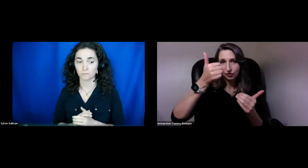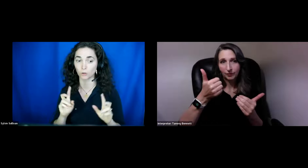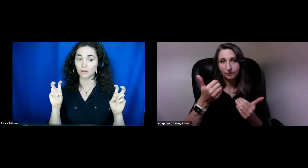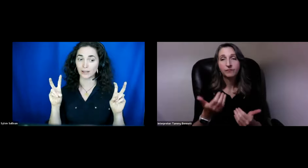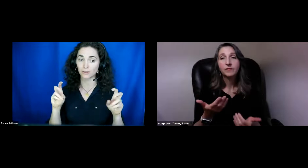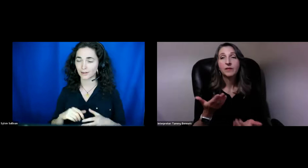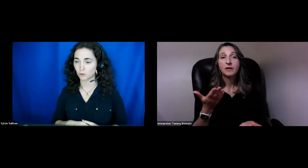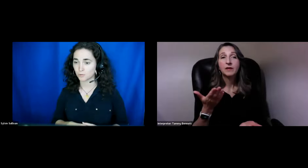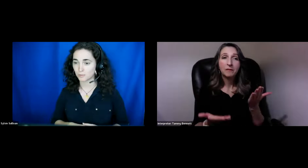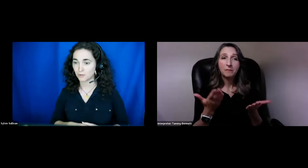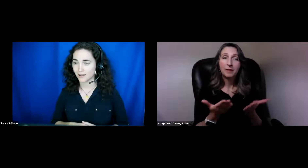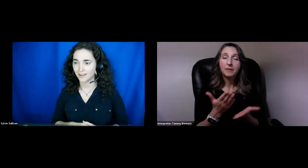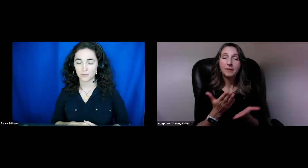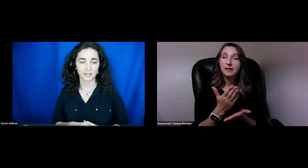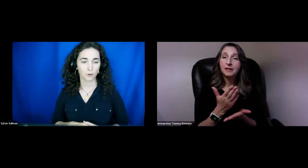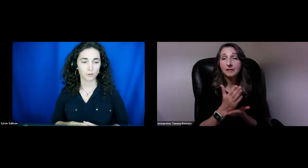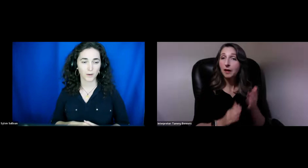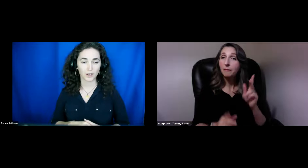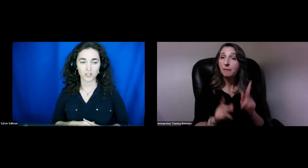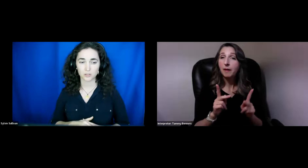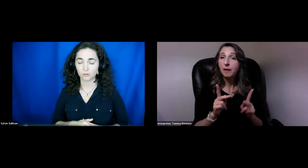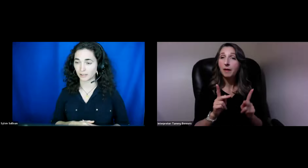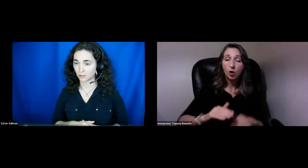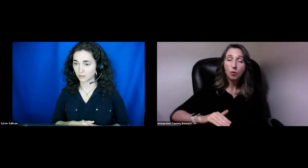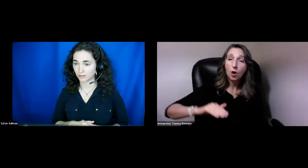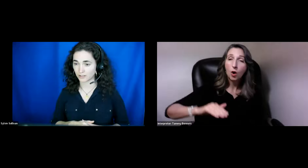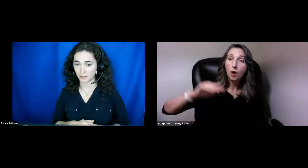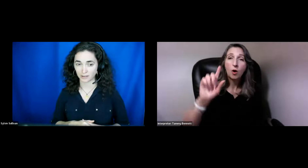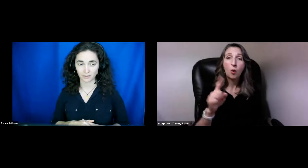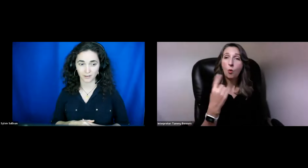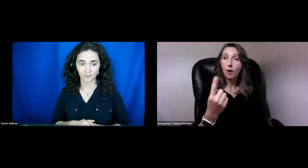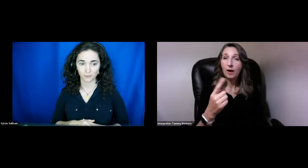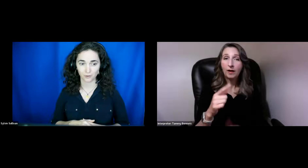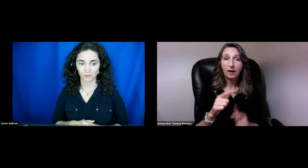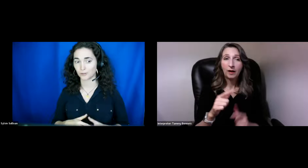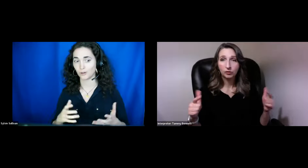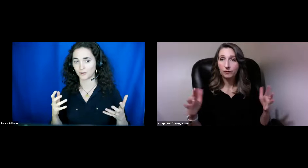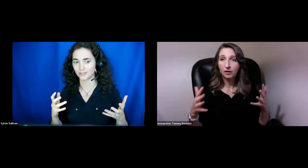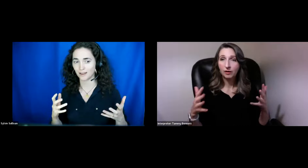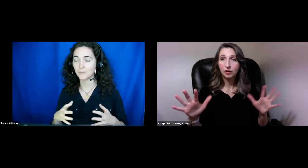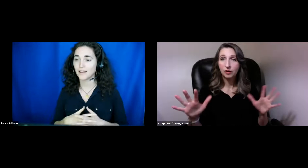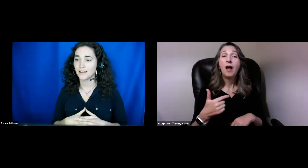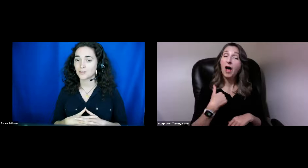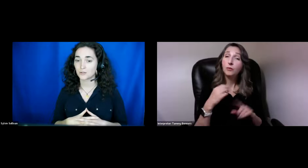I was monolingual, like most people-- was exposed to English in school, and could not speak it for for the longest time.